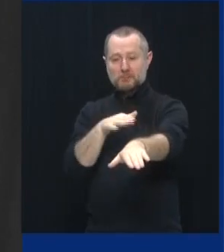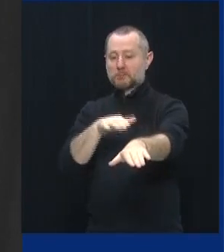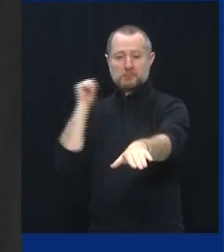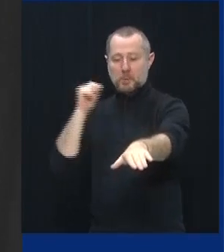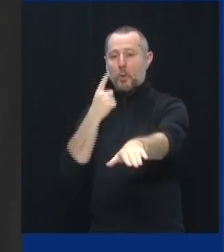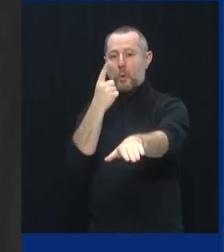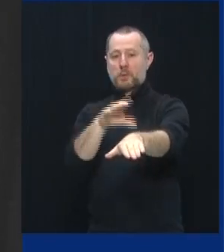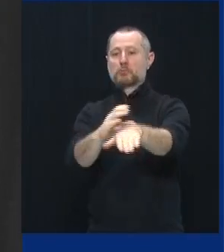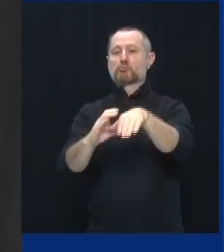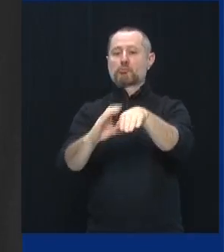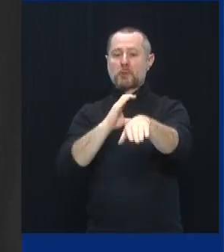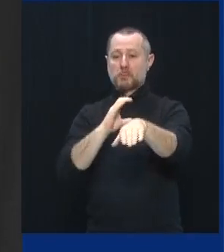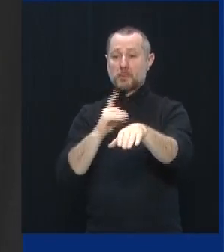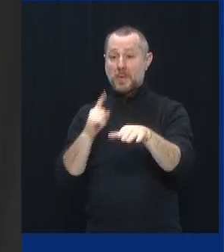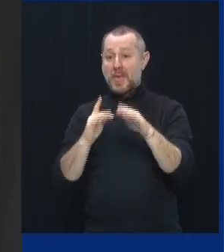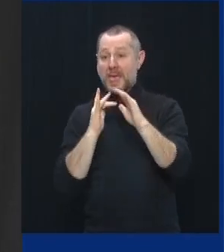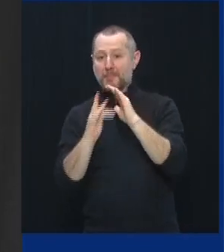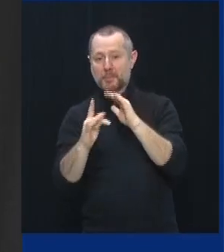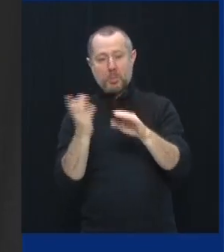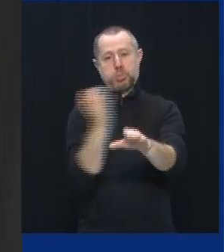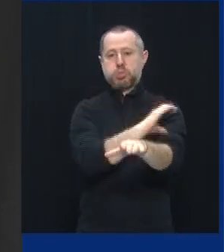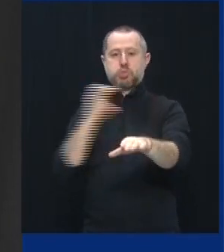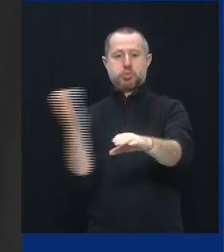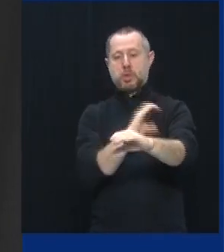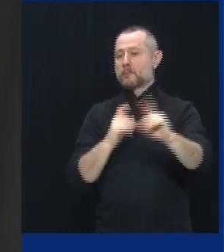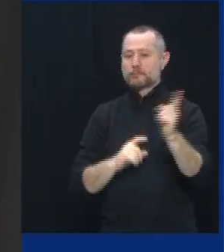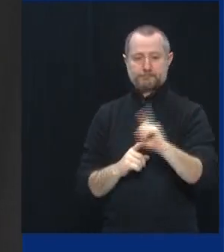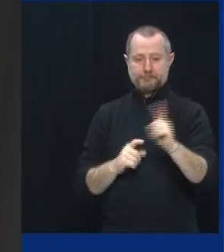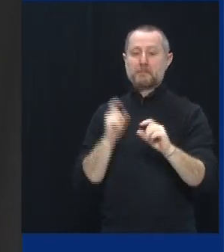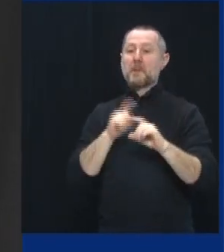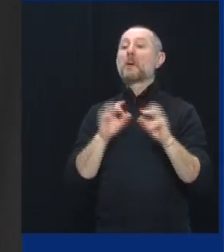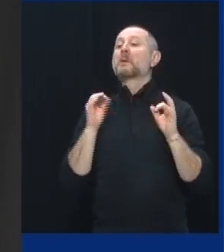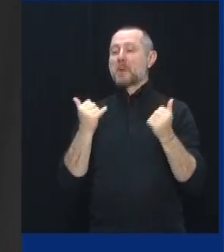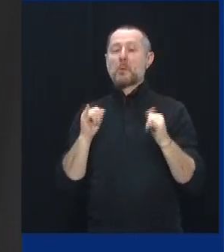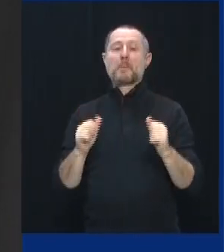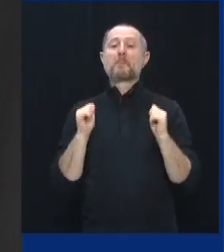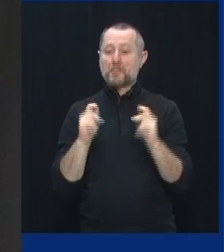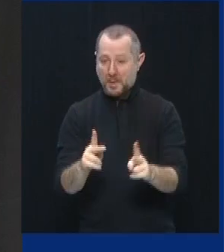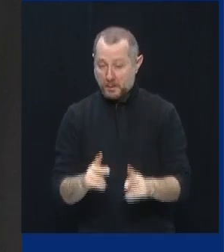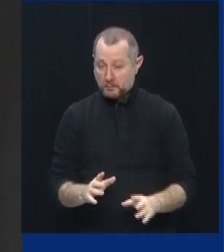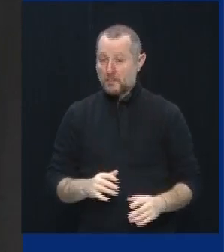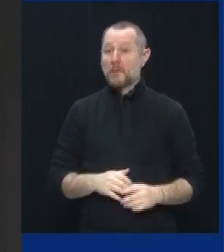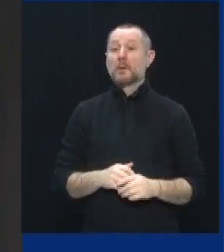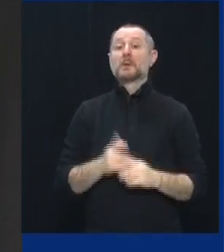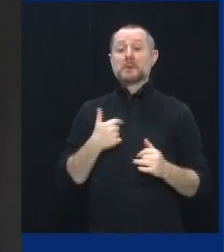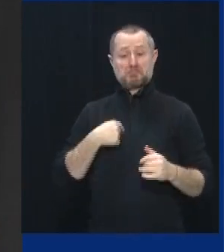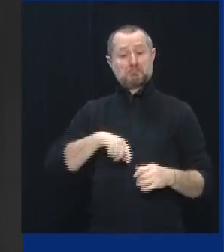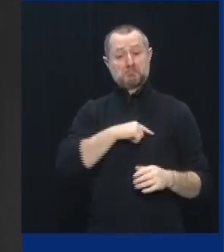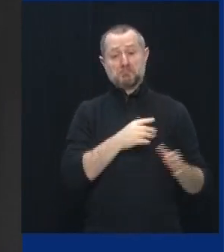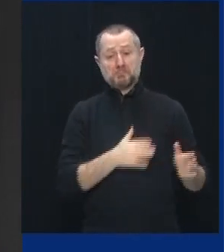TRACTOR TRAILER VAN WAS LIFTED 00 IN THE MORNING. ALL THINGS CONSIDERED, GOVERNOR, EVERYTHING WENT WELL. WE HAD BEEN PLANNING FOR THIS